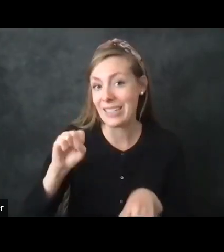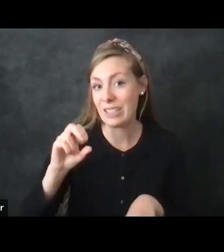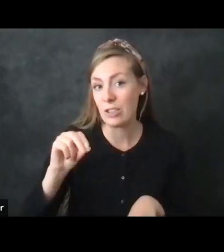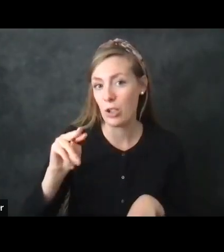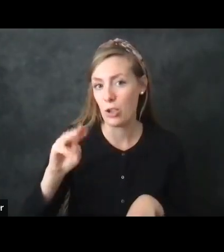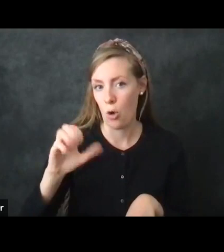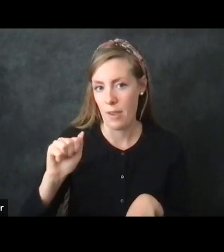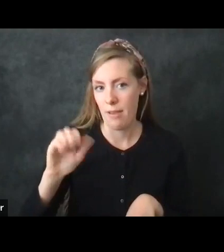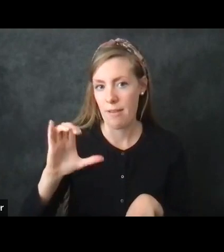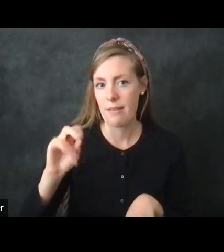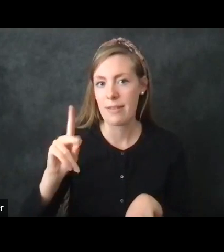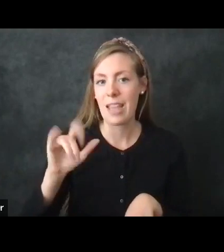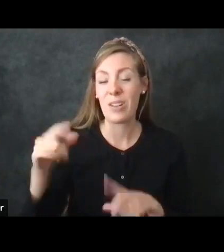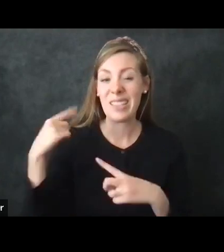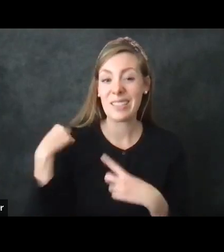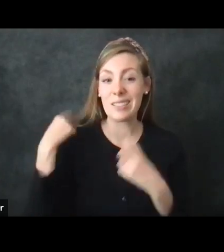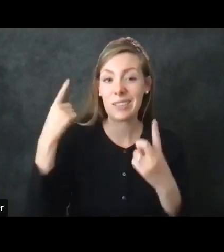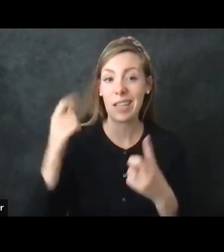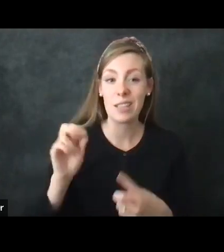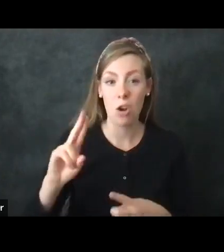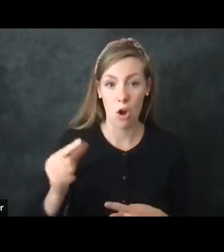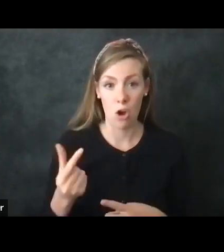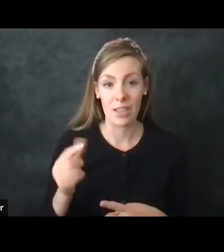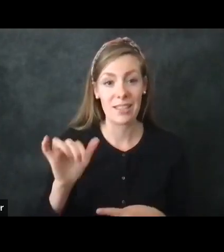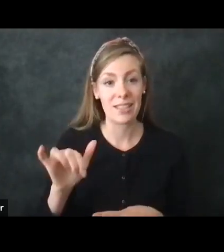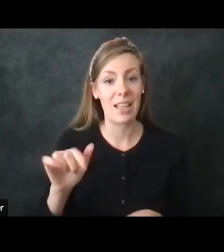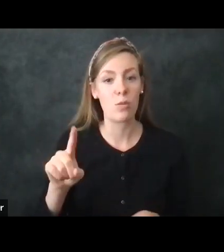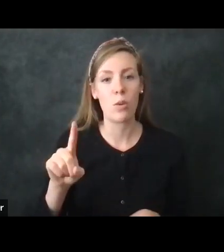That represents 121 cases in the